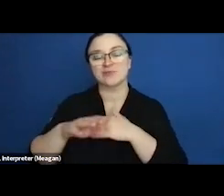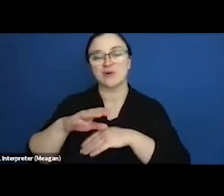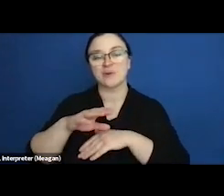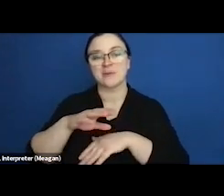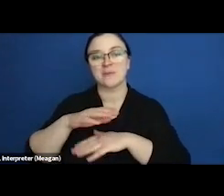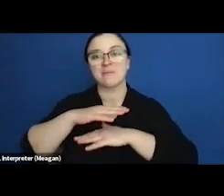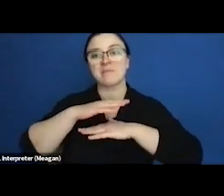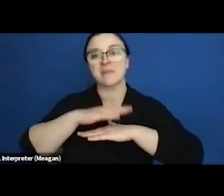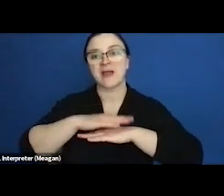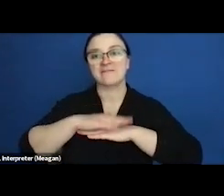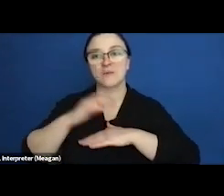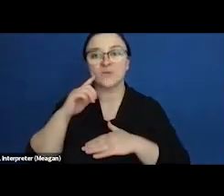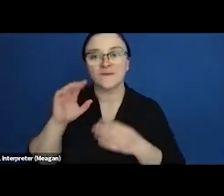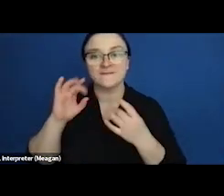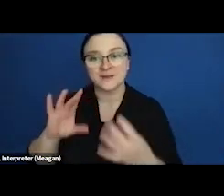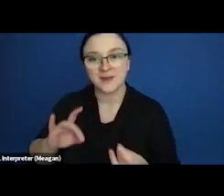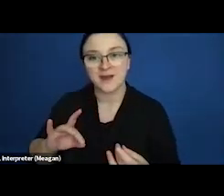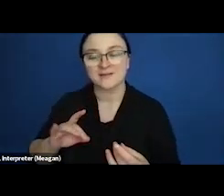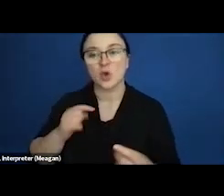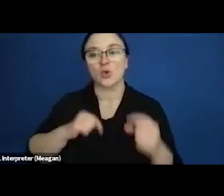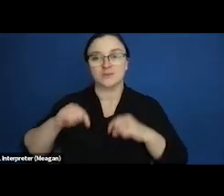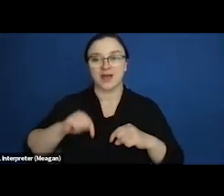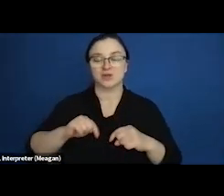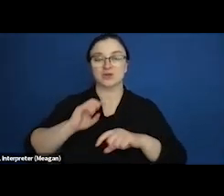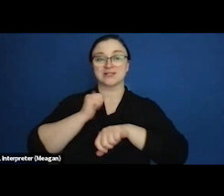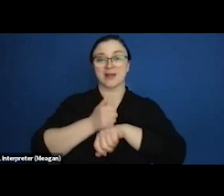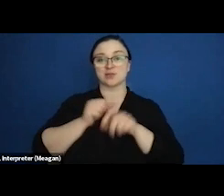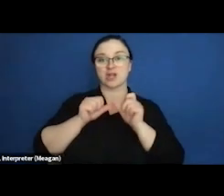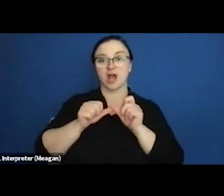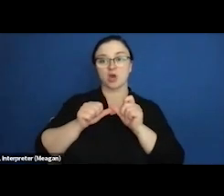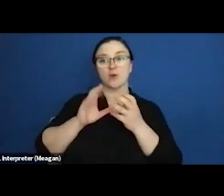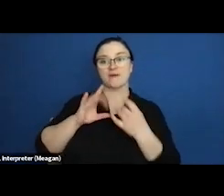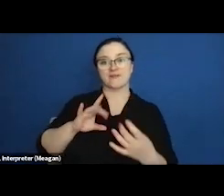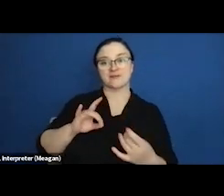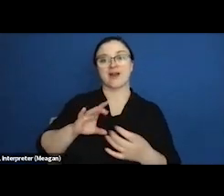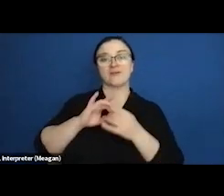meaning this goes back to establishing ongoing feedback, along with it being continuous,